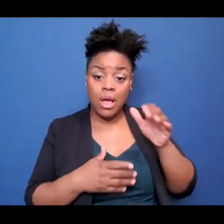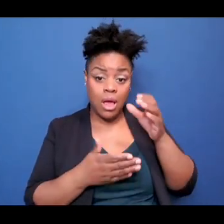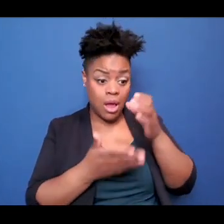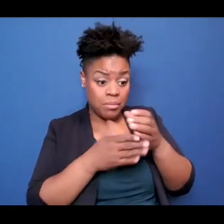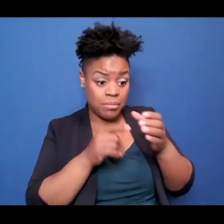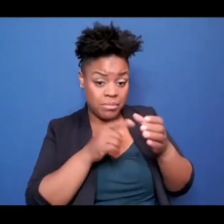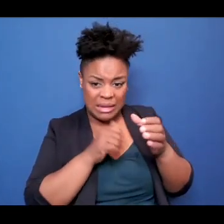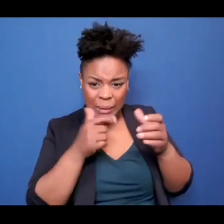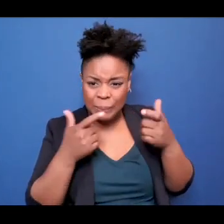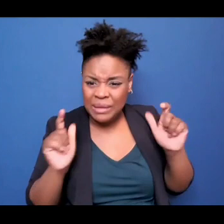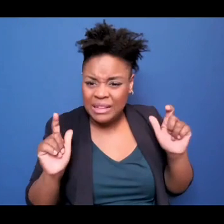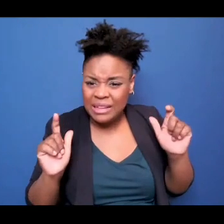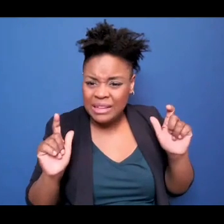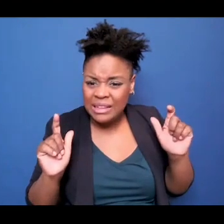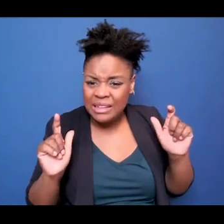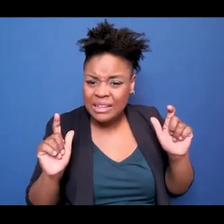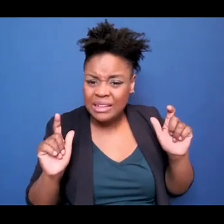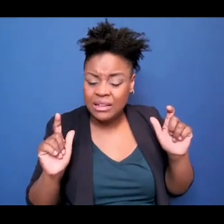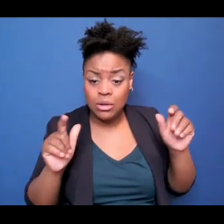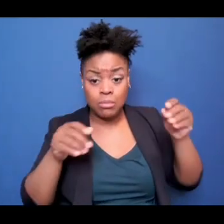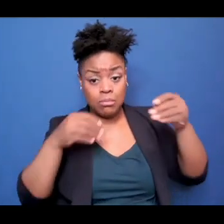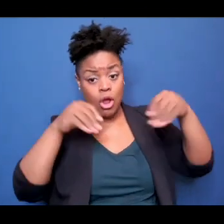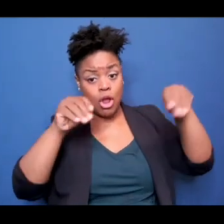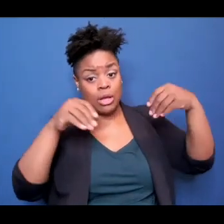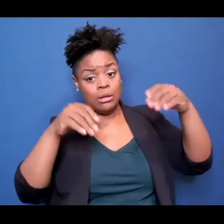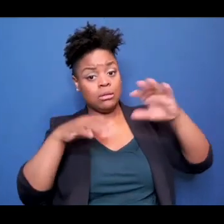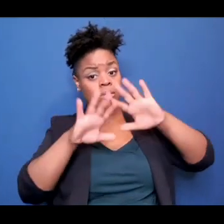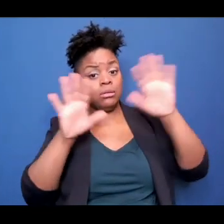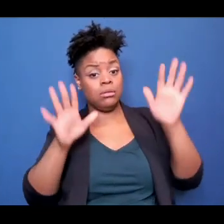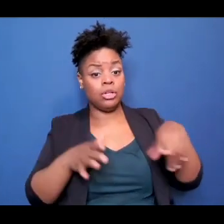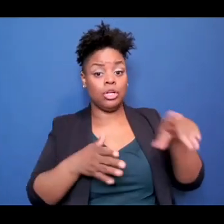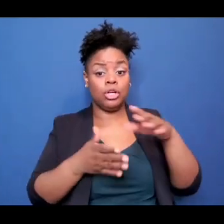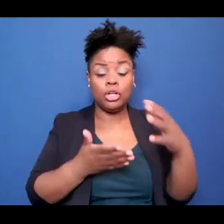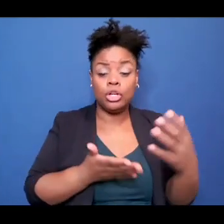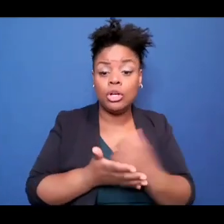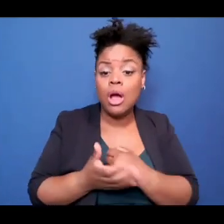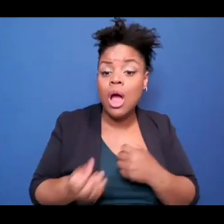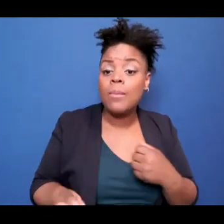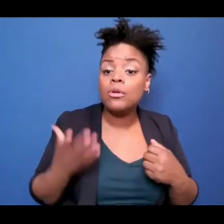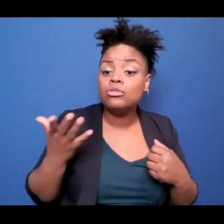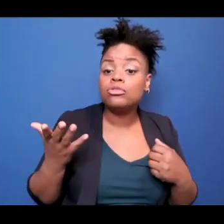THOSE BOTTLES WERE NOT LARGE, THIS WAS BEING MARKETED IN A COMMUNITY WHERE THE MEDIAN